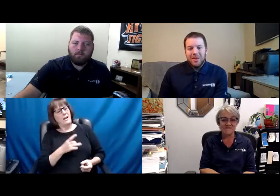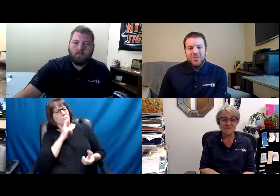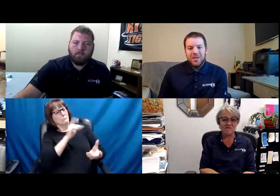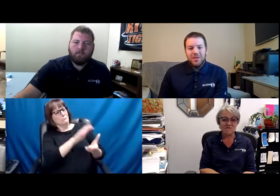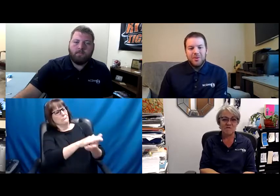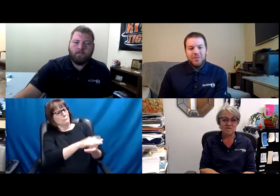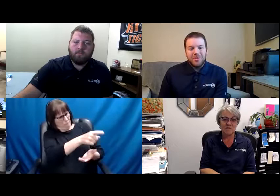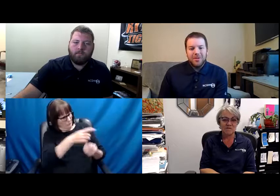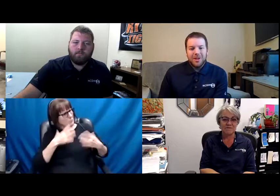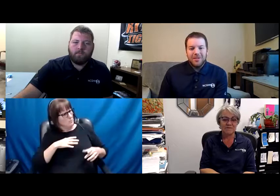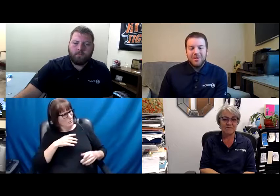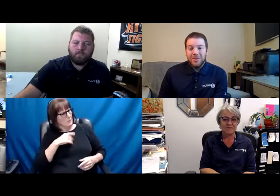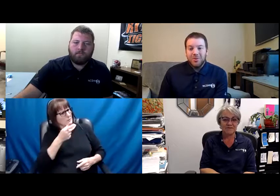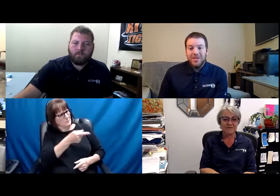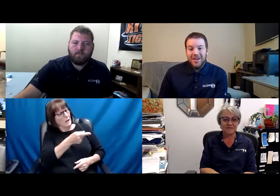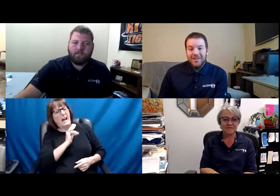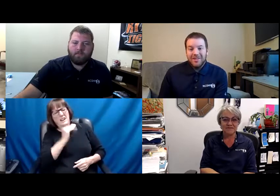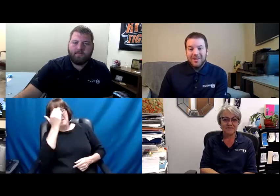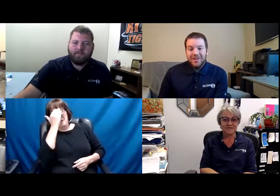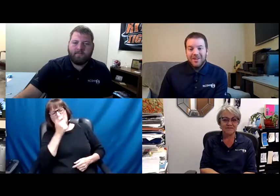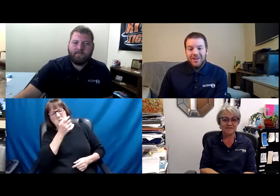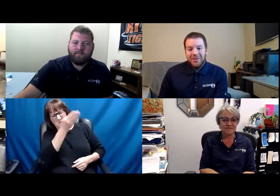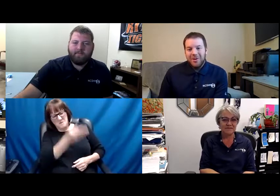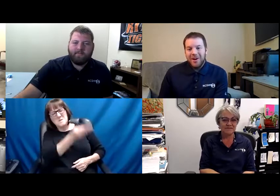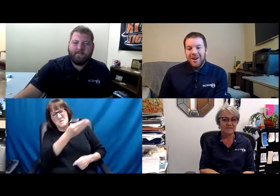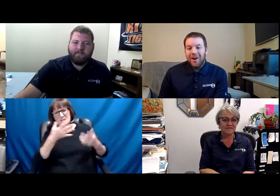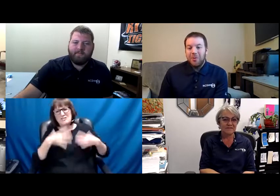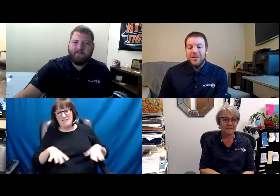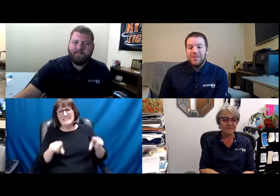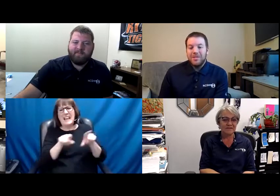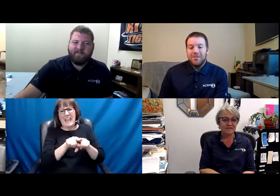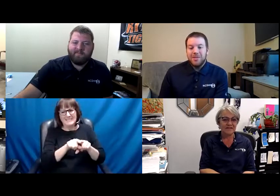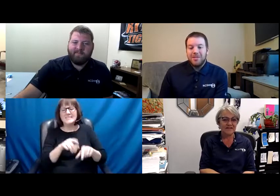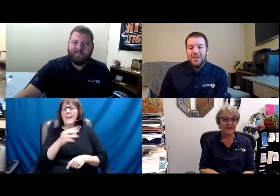mention that I know the obscure character they're dressing as. Although I always seem to mistake